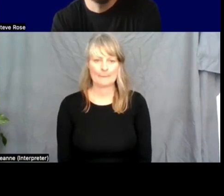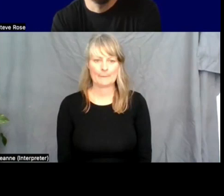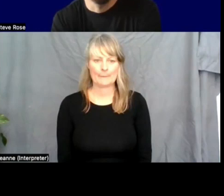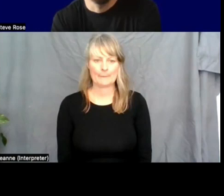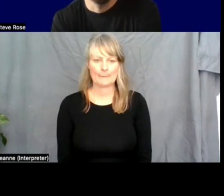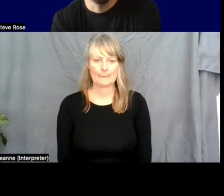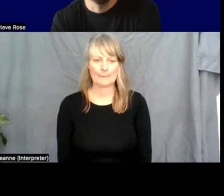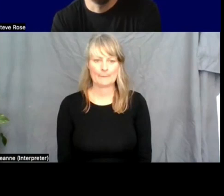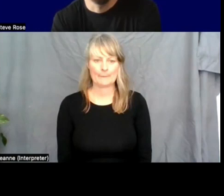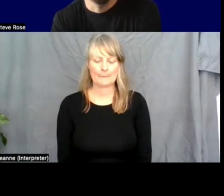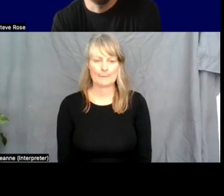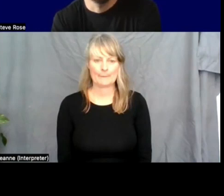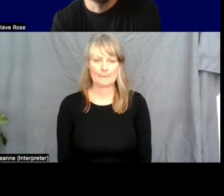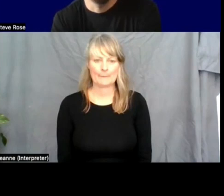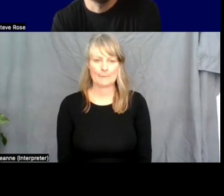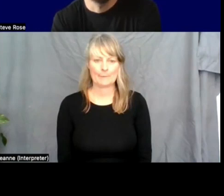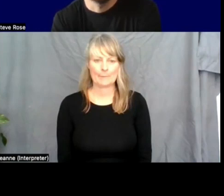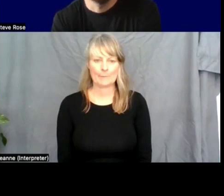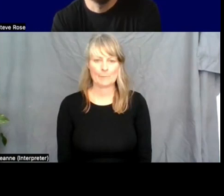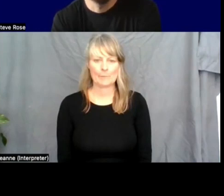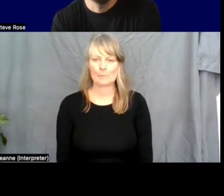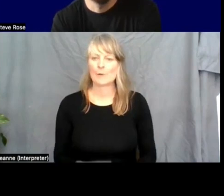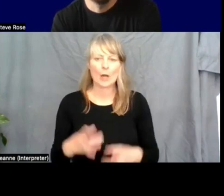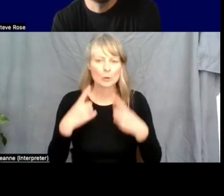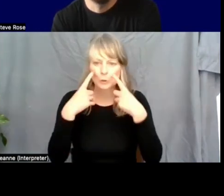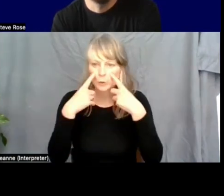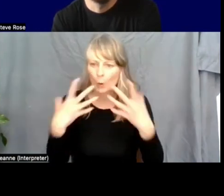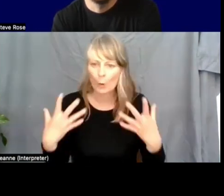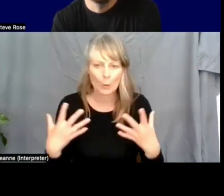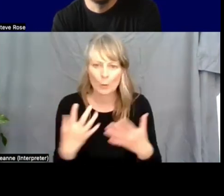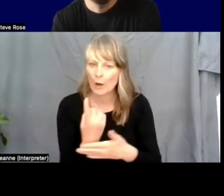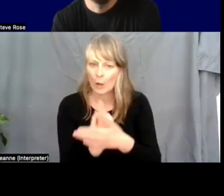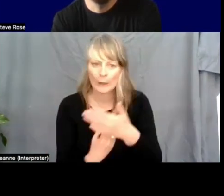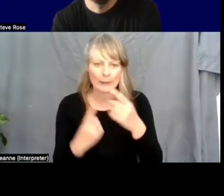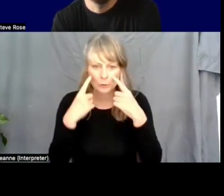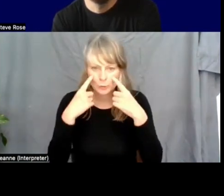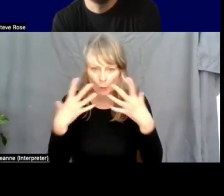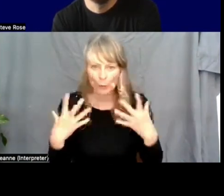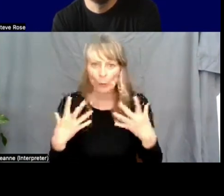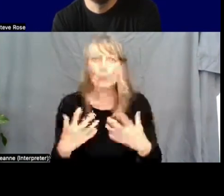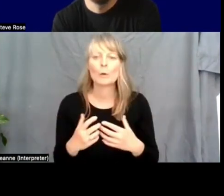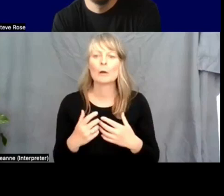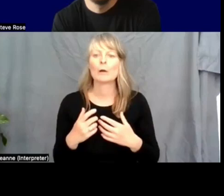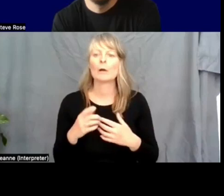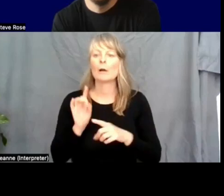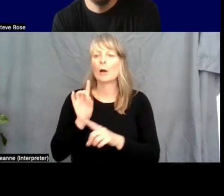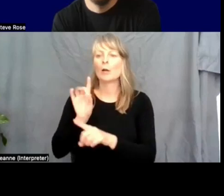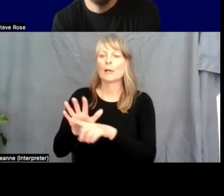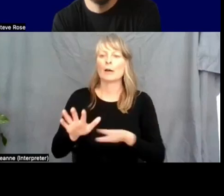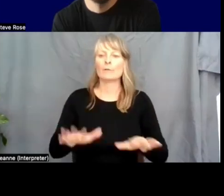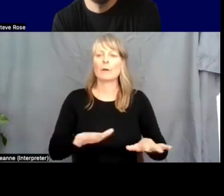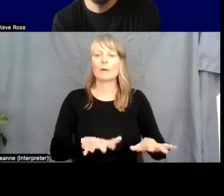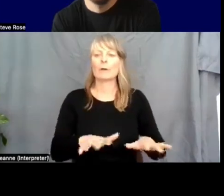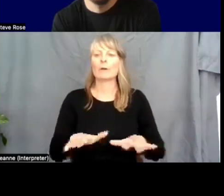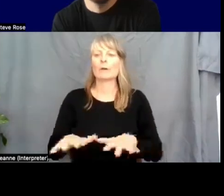going to do and she is quite confident and she explores for herself. Then I want to show her